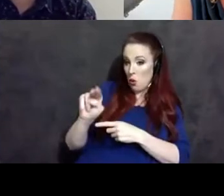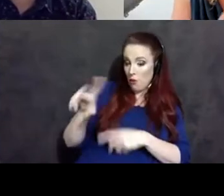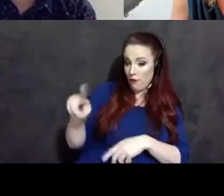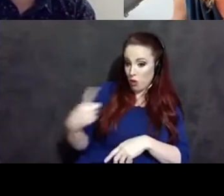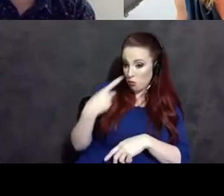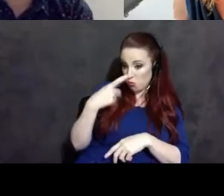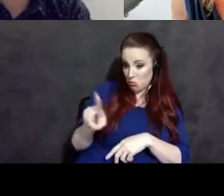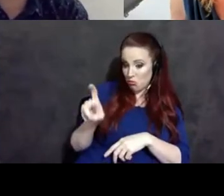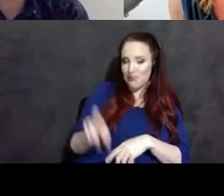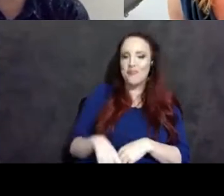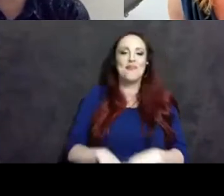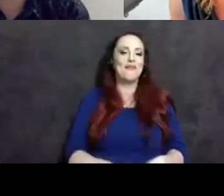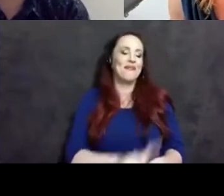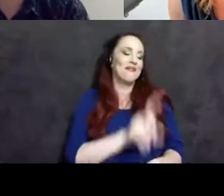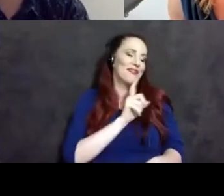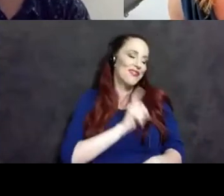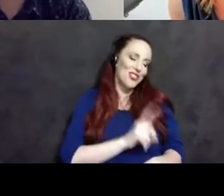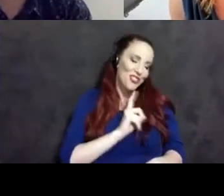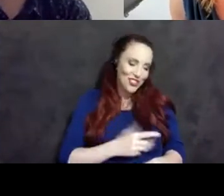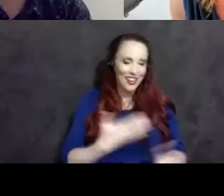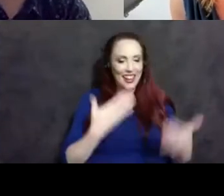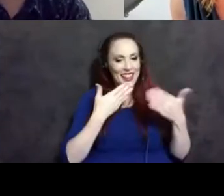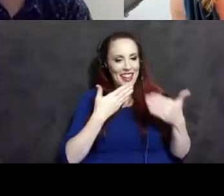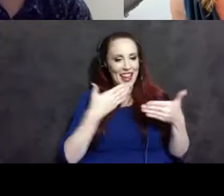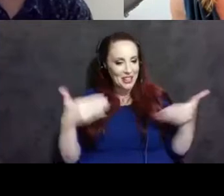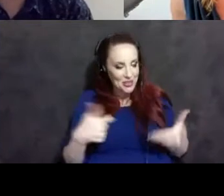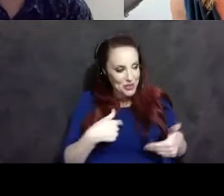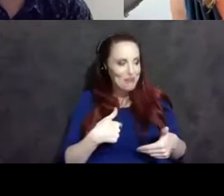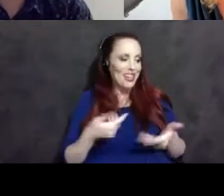So thank you, Melinda for the introduction and the welcome.